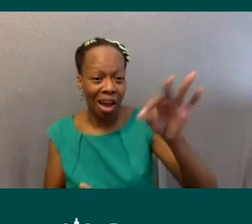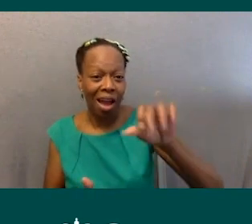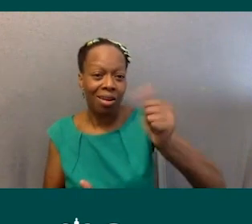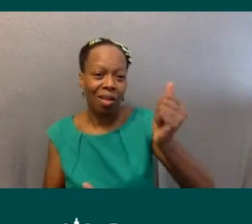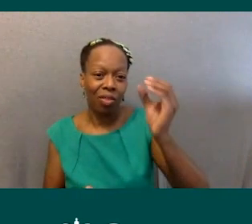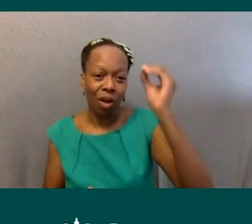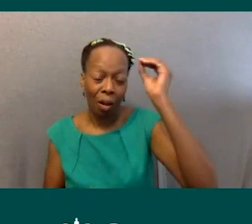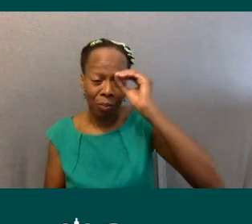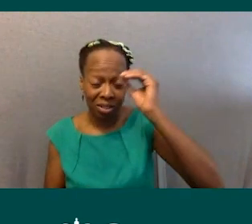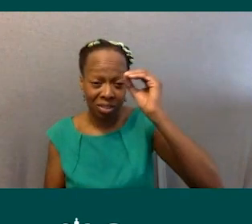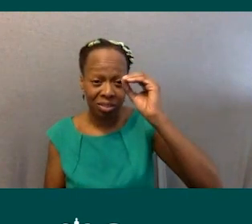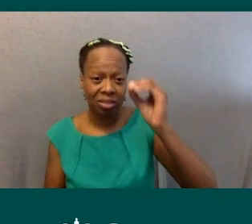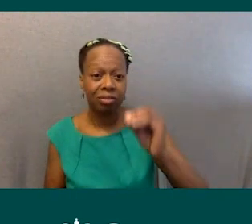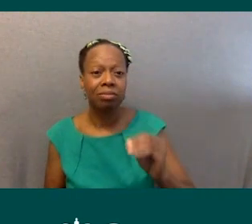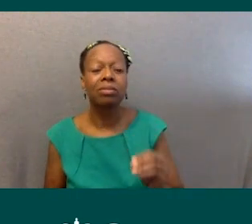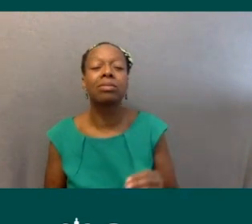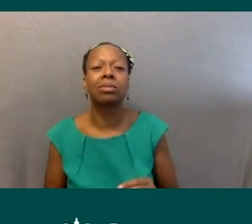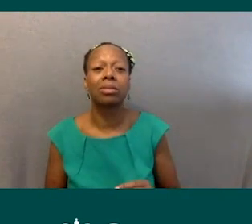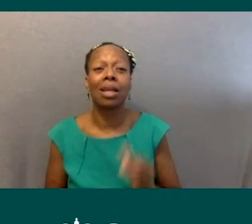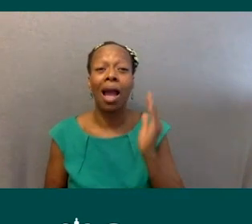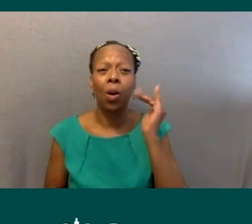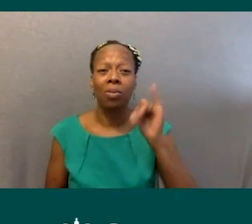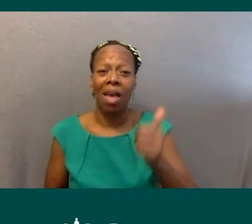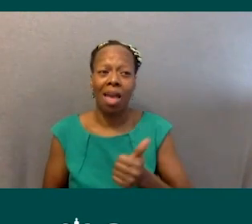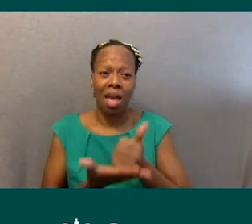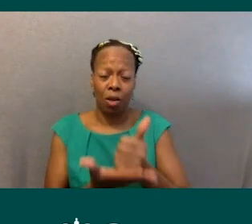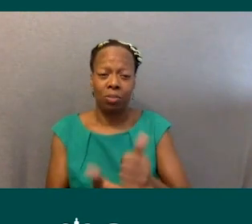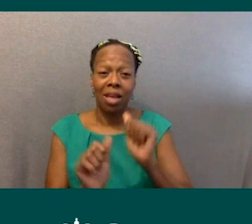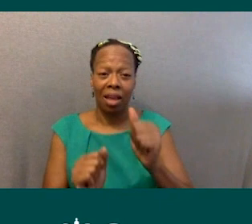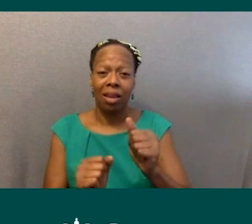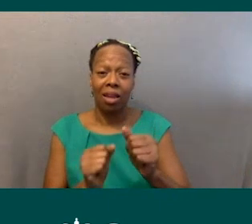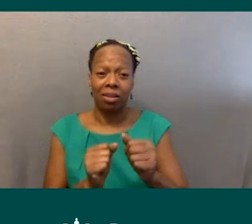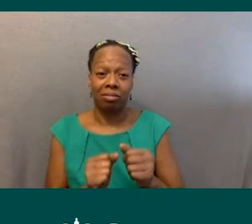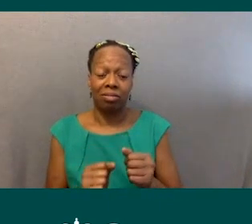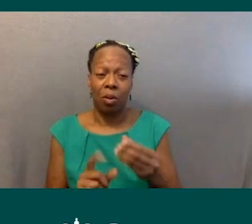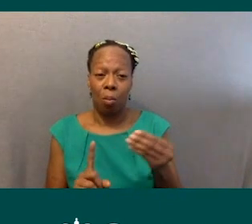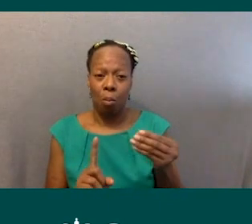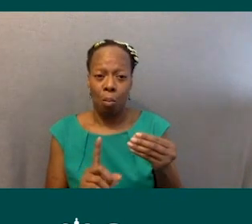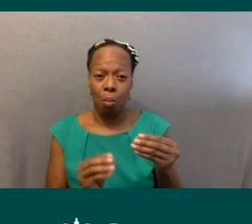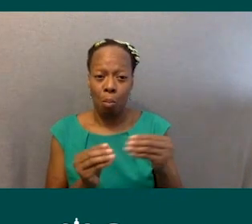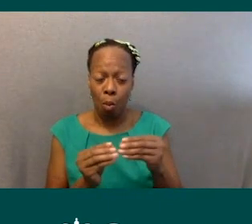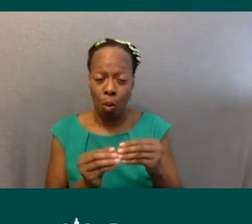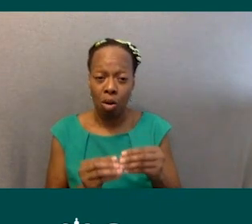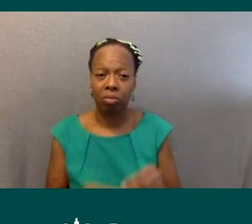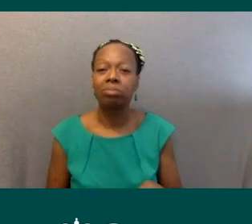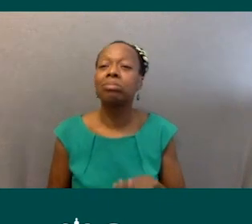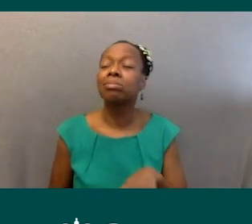So which I hope that's helpful, I can elaborate more. I think it's really sort of important,